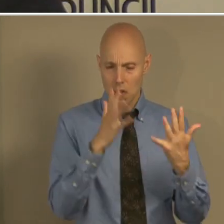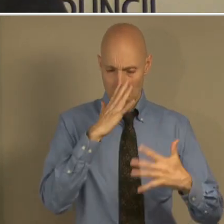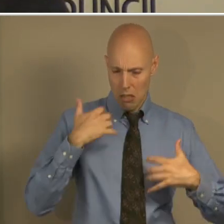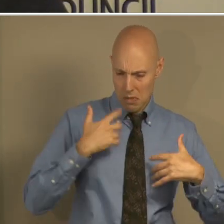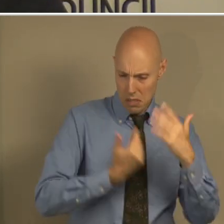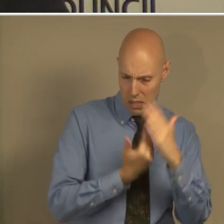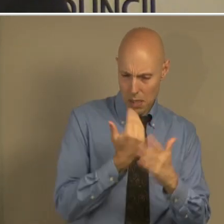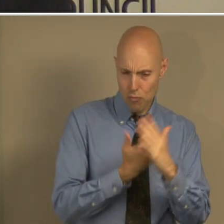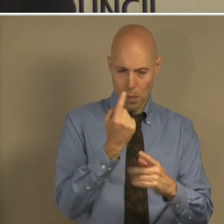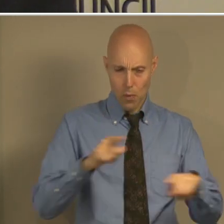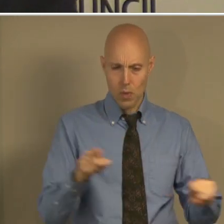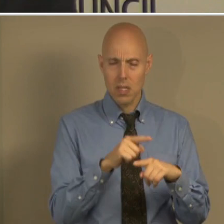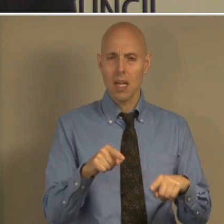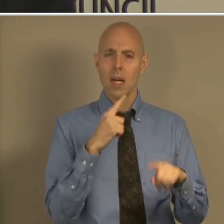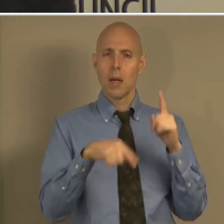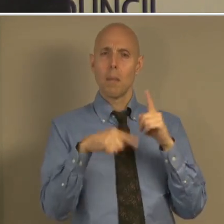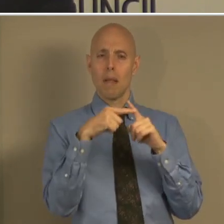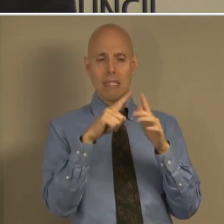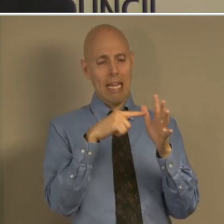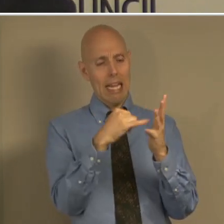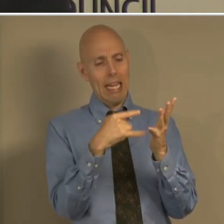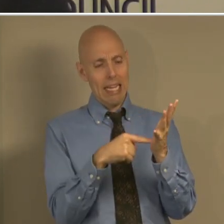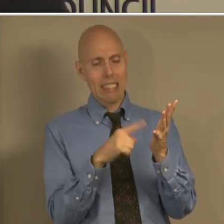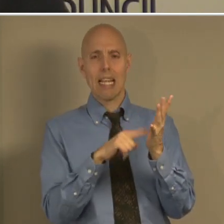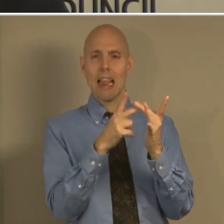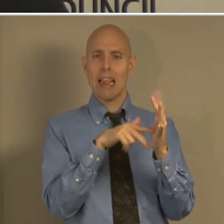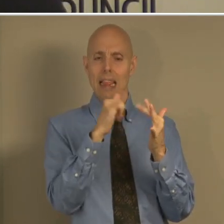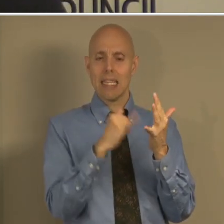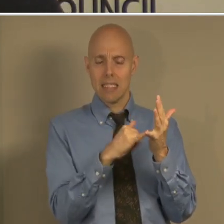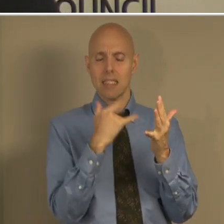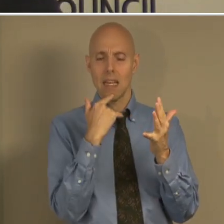And the partnership with East Lindsey Council for the SO Festival in Skegness.